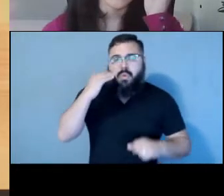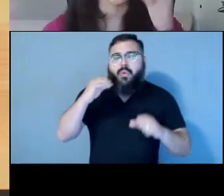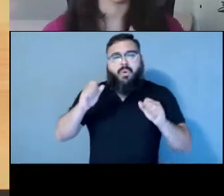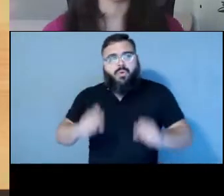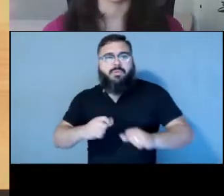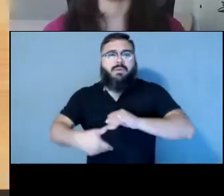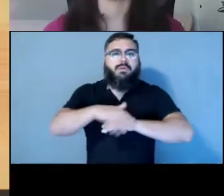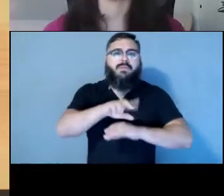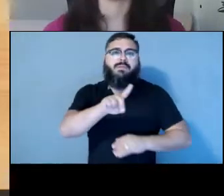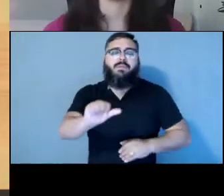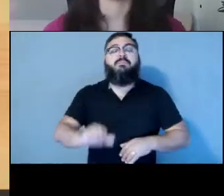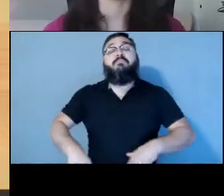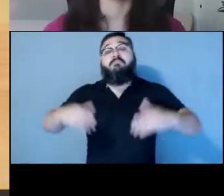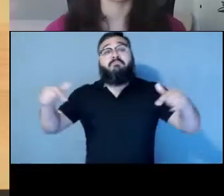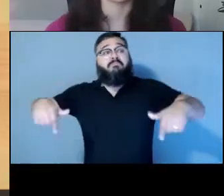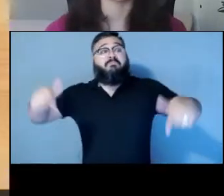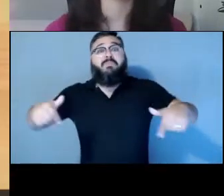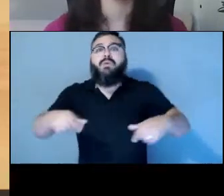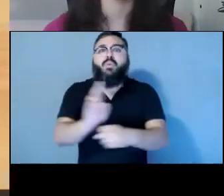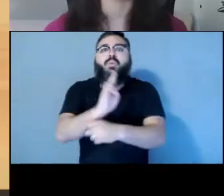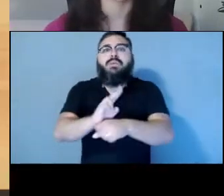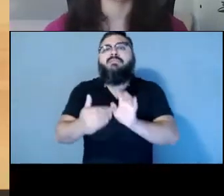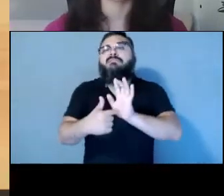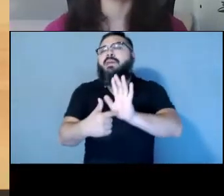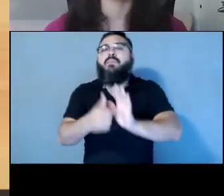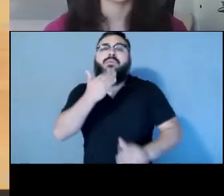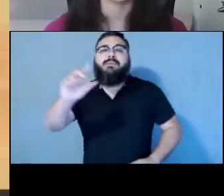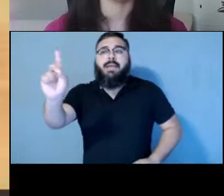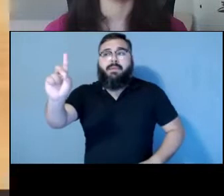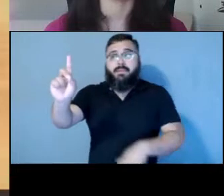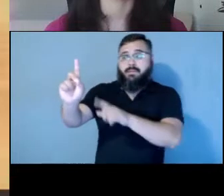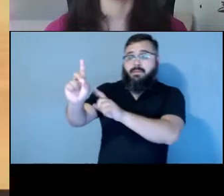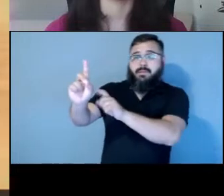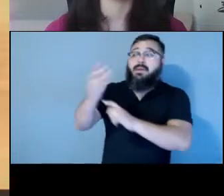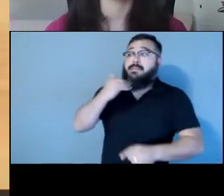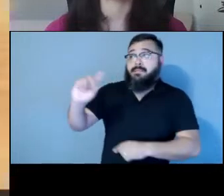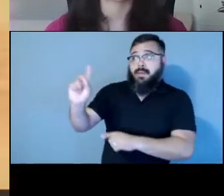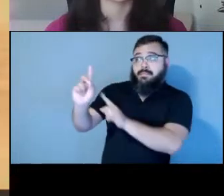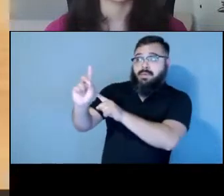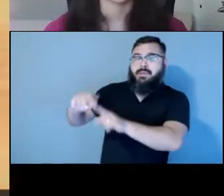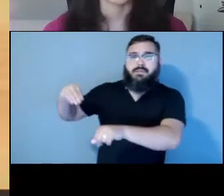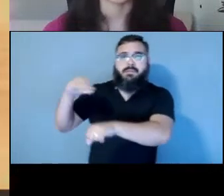here let's say, using an example of diabetes well, diabetes affects the endocrine system